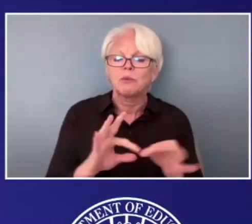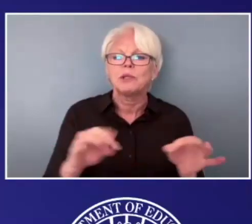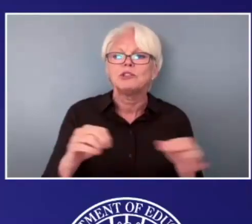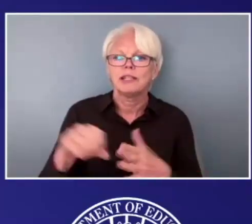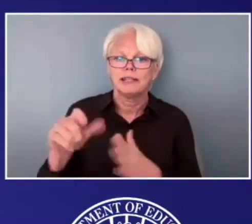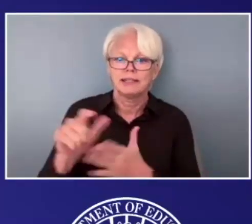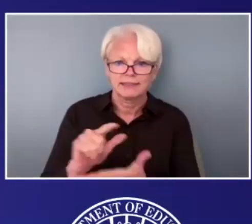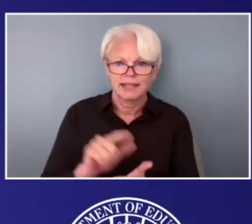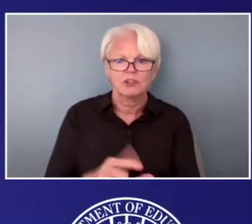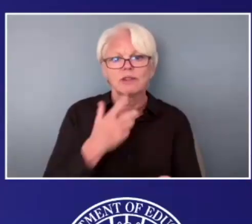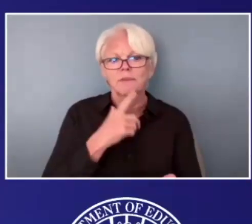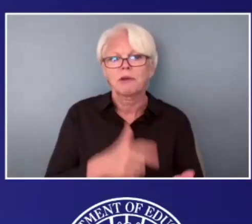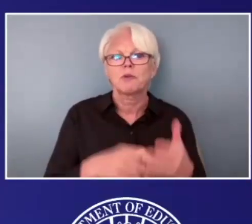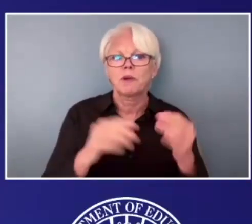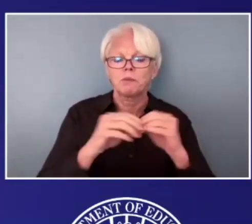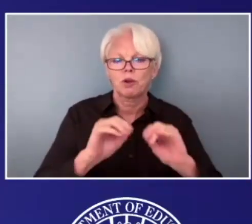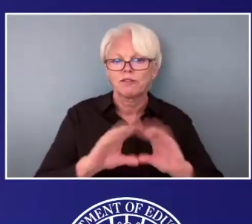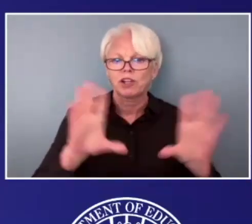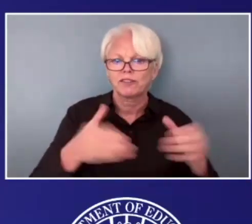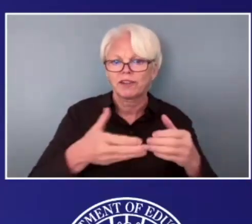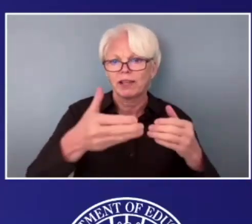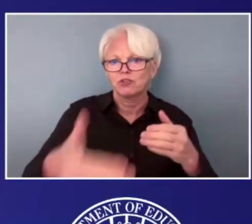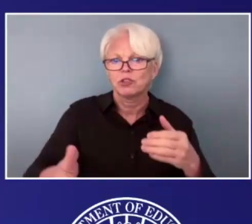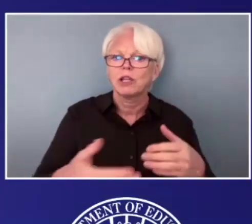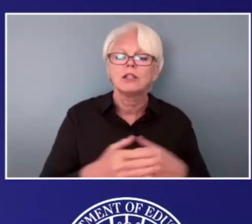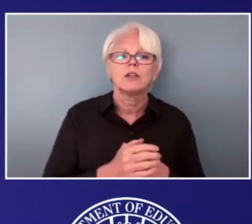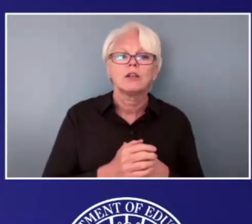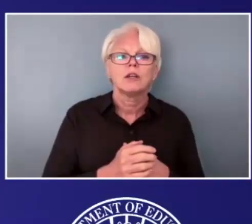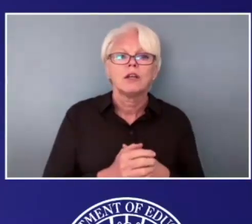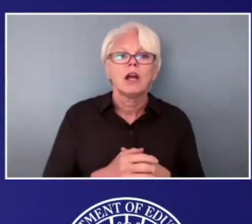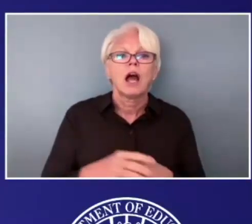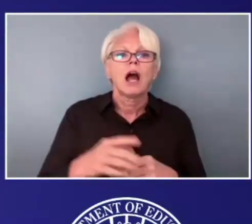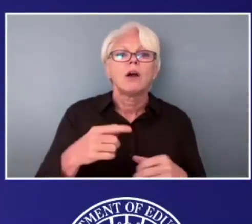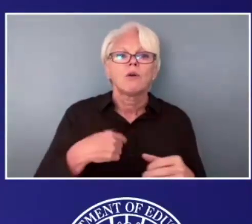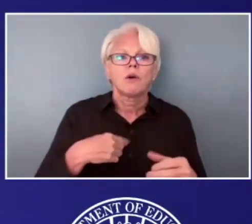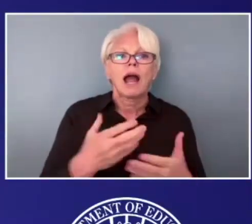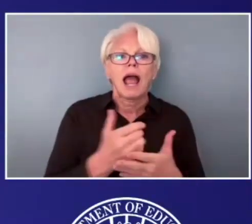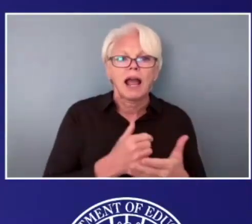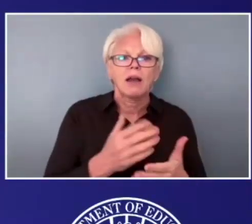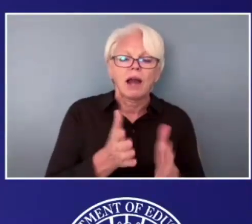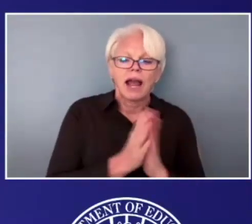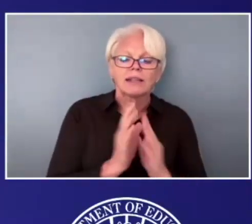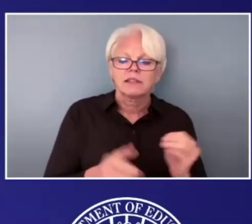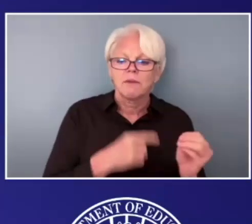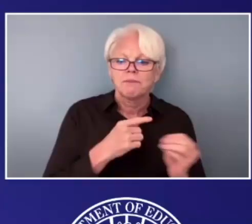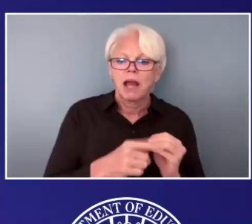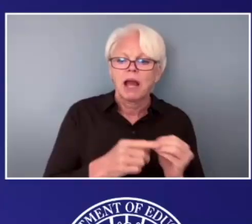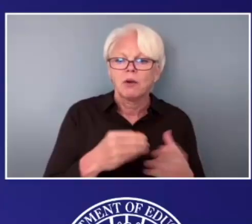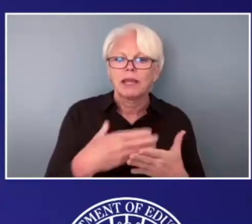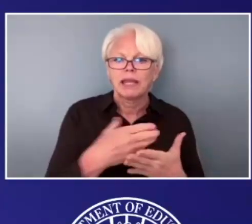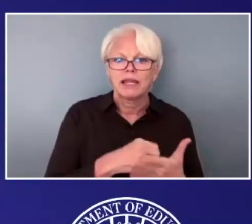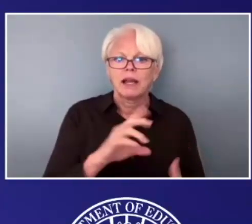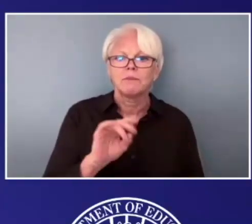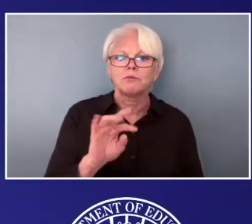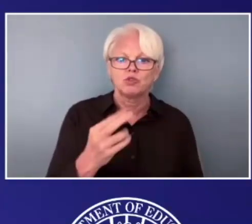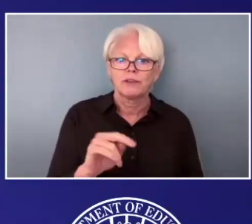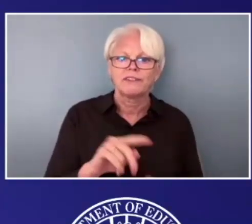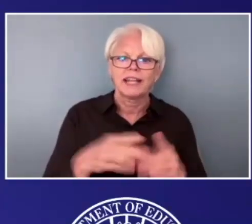You know, recognizing, I think I'd asked a couple of days ago about the Income Driven as the overall category and understand that it's not in statute, that it's more of